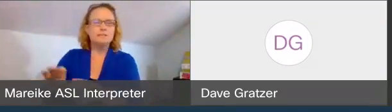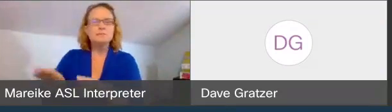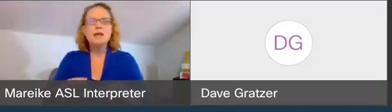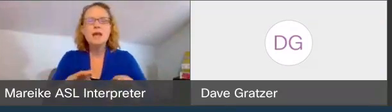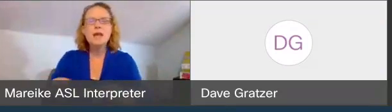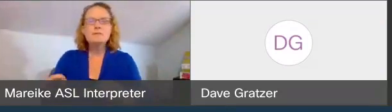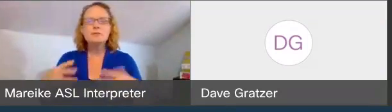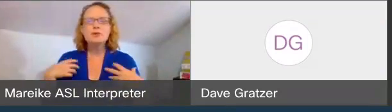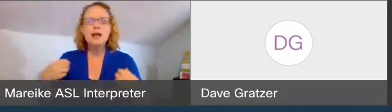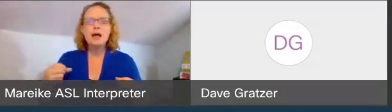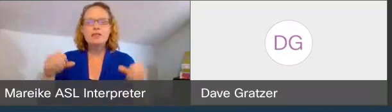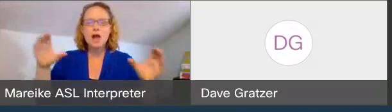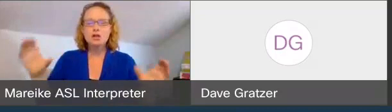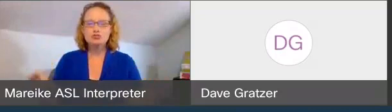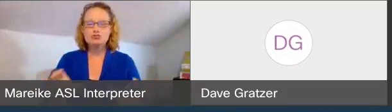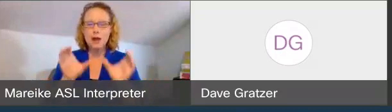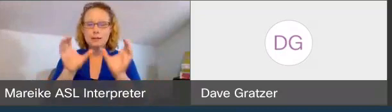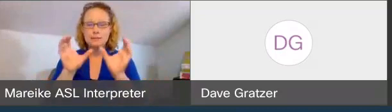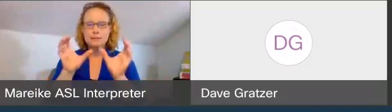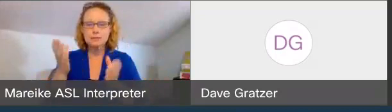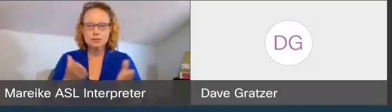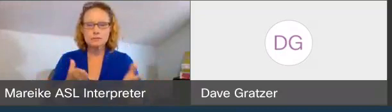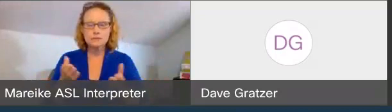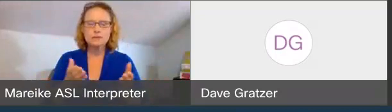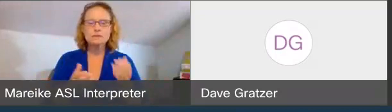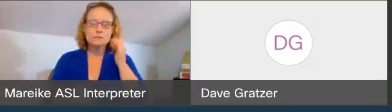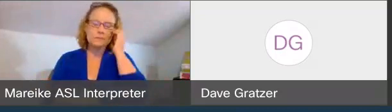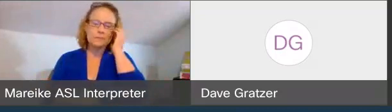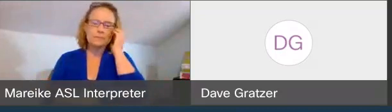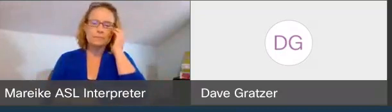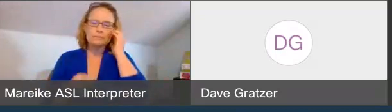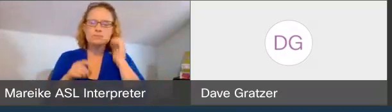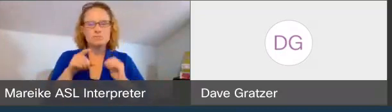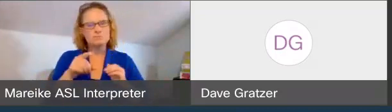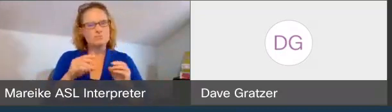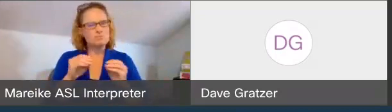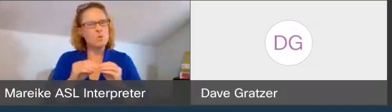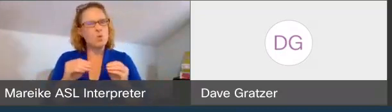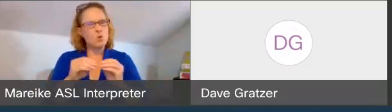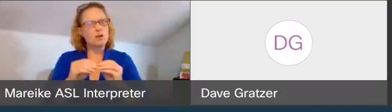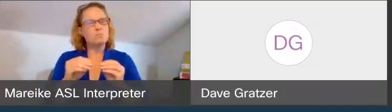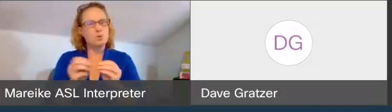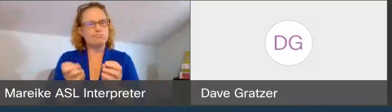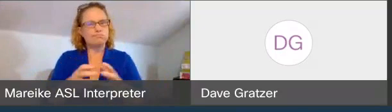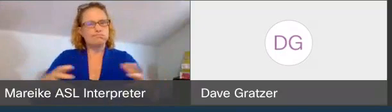services. And so this is an increasingly robust system in New York City so I thought I would